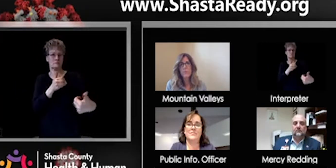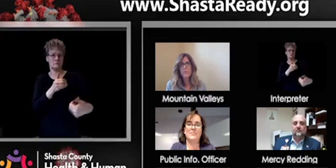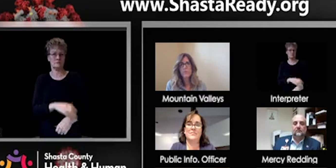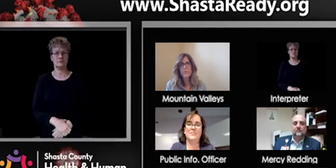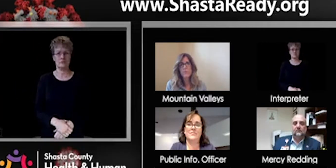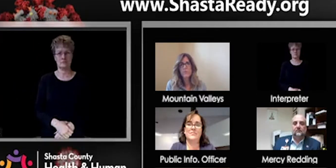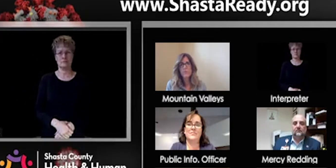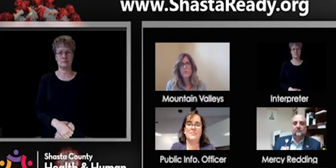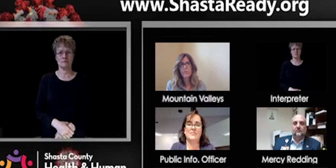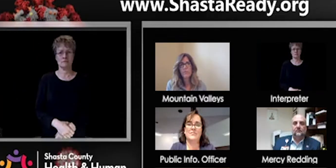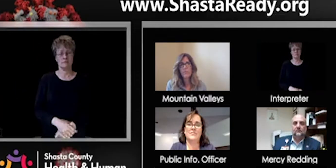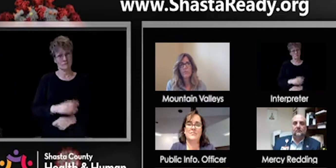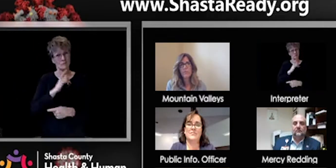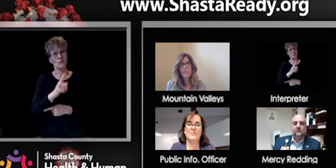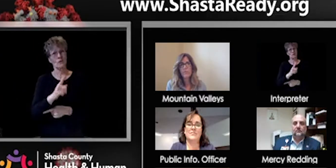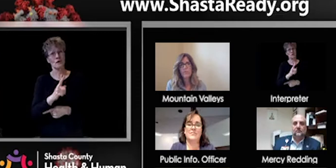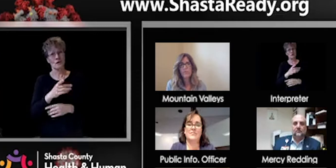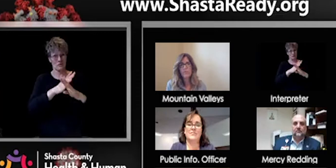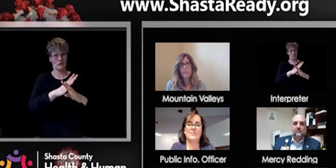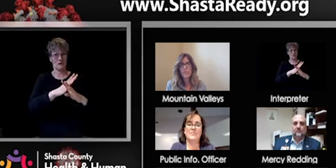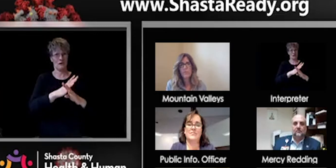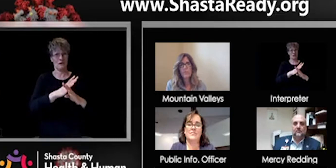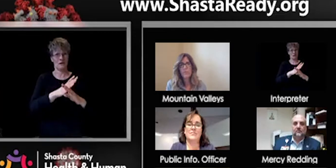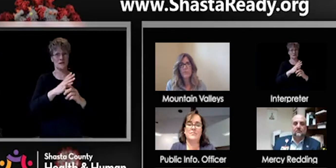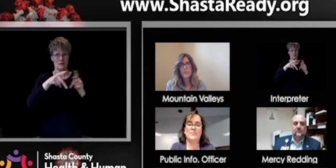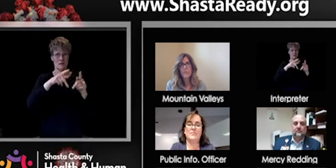more people around you than yourself, but it does provide you some protection. There